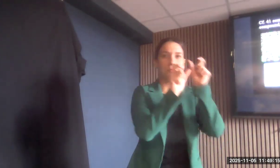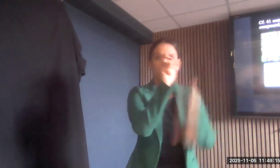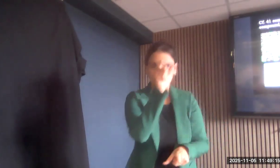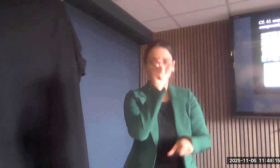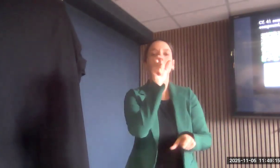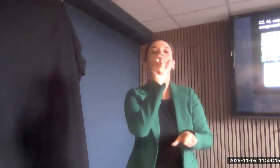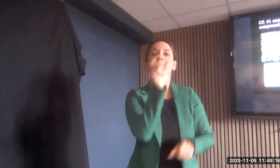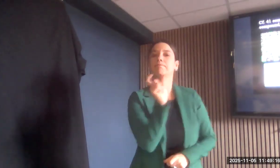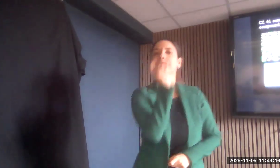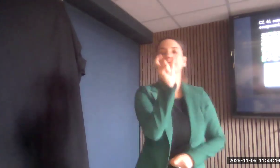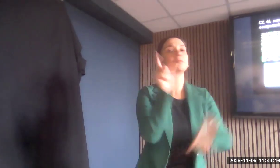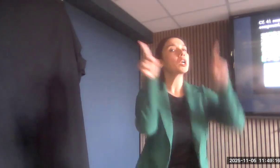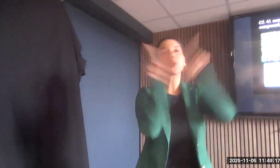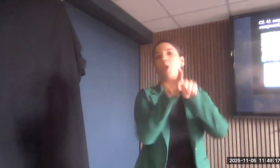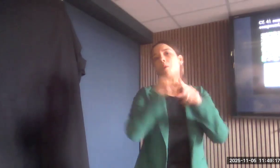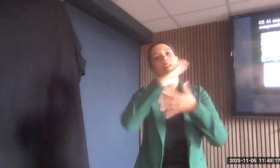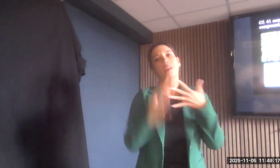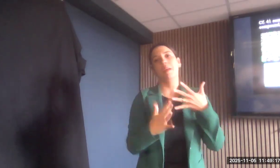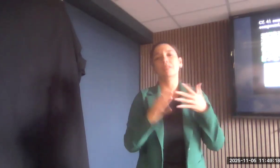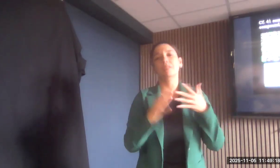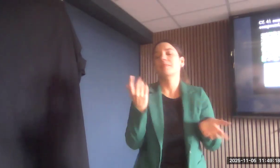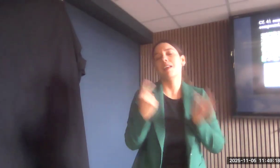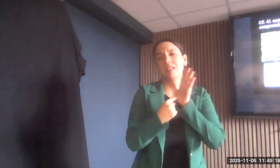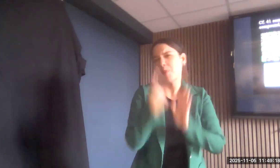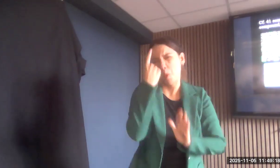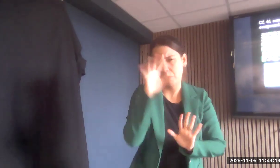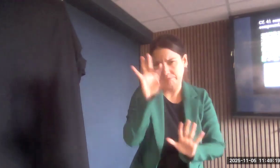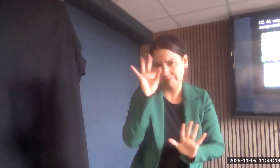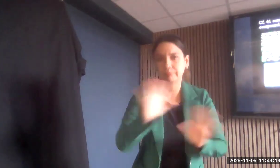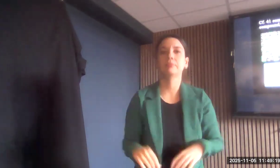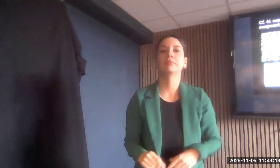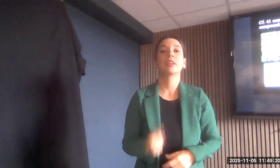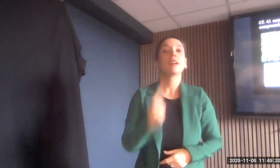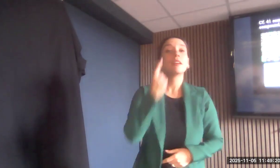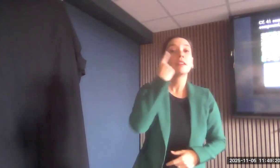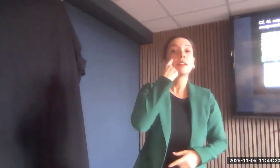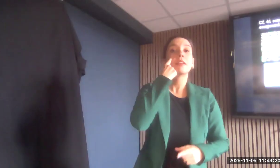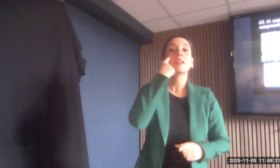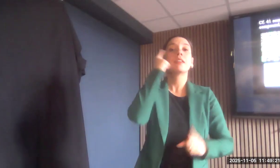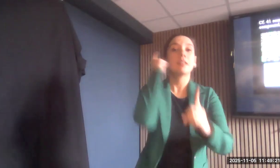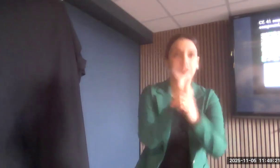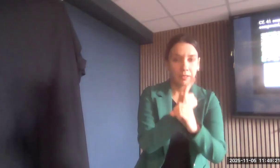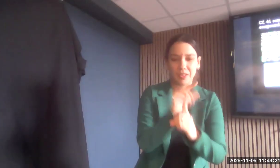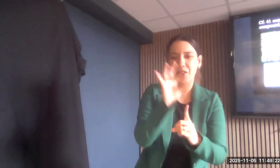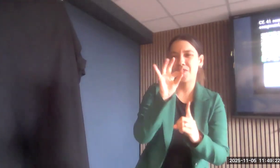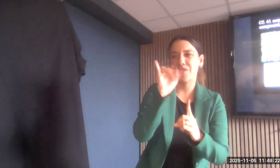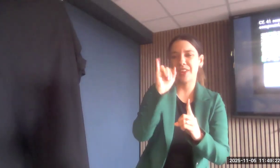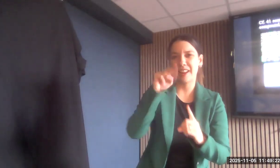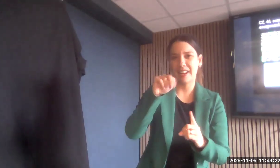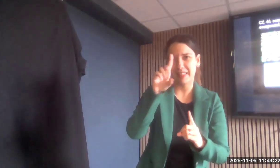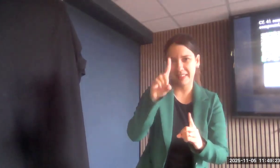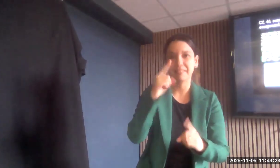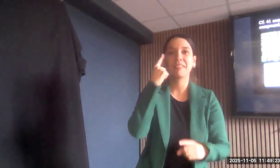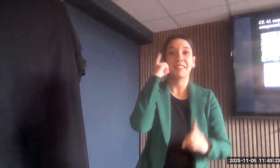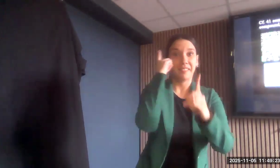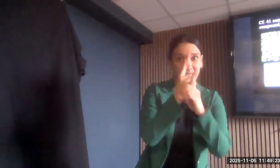So, oats found there were nbers of various compounds that have now been replaced by one sign in Libras.